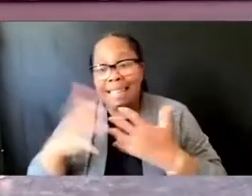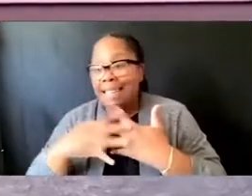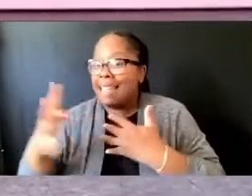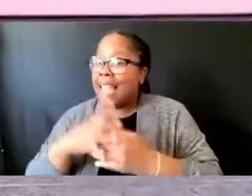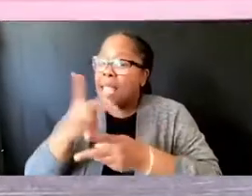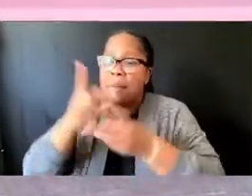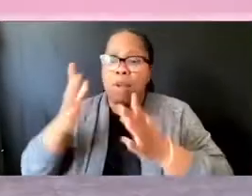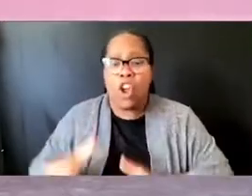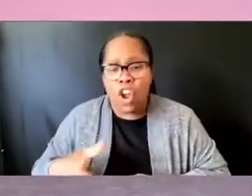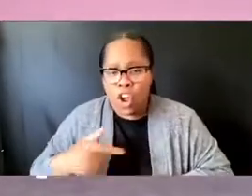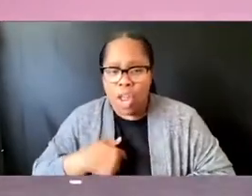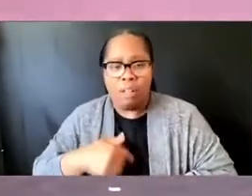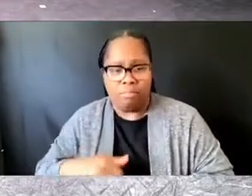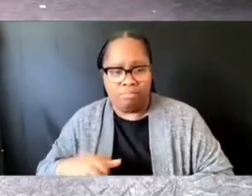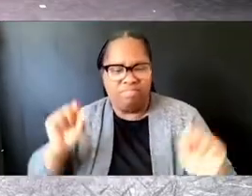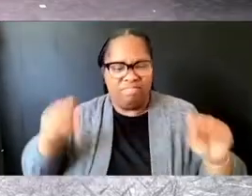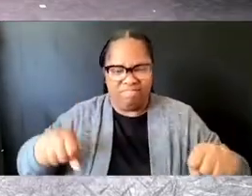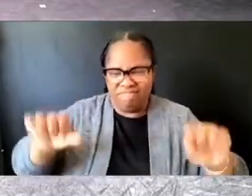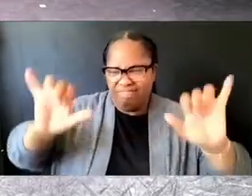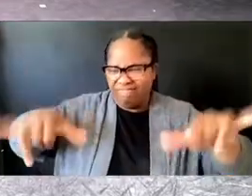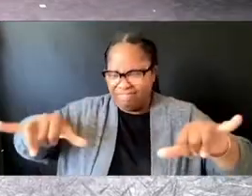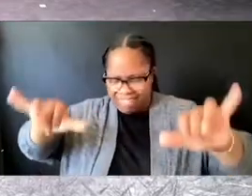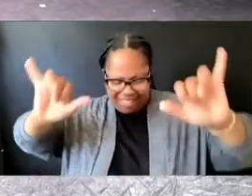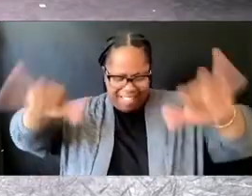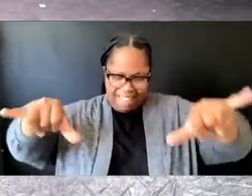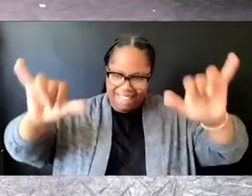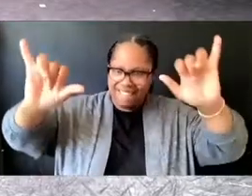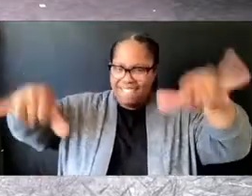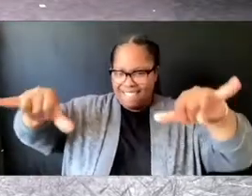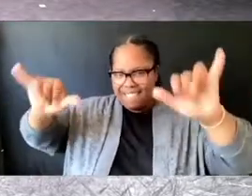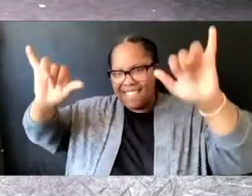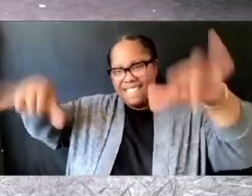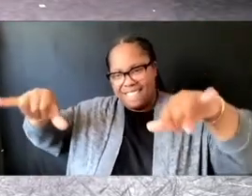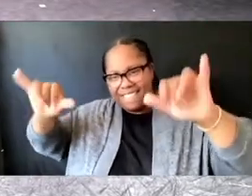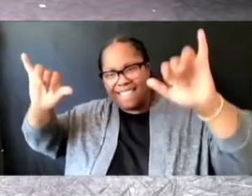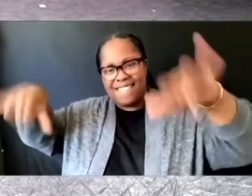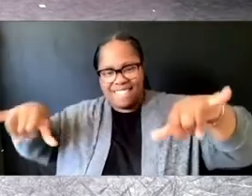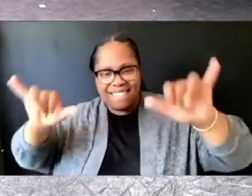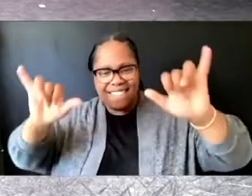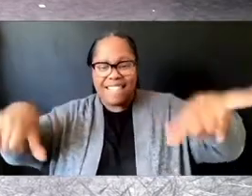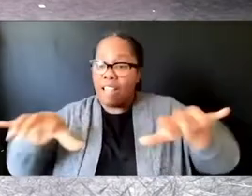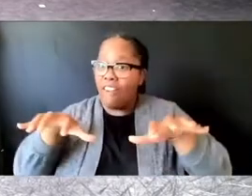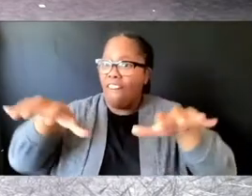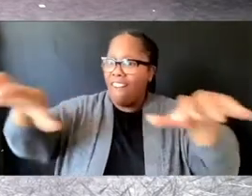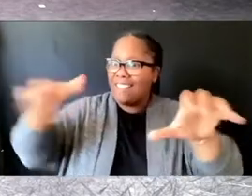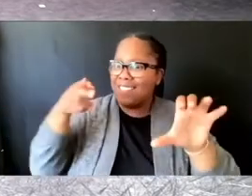liberated, liberated, liberated gate keeper Yeah, yeah, yeah, yeah